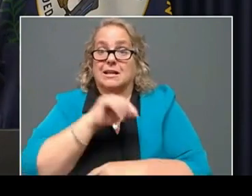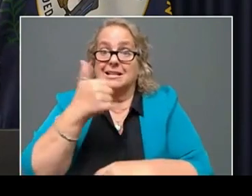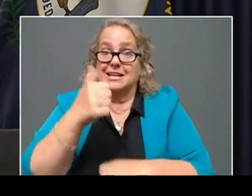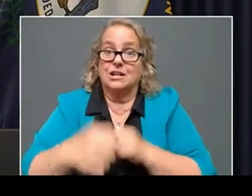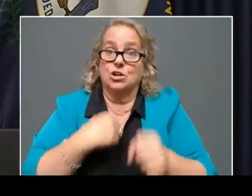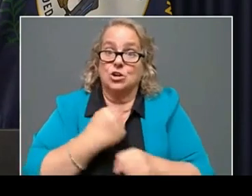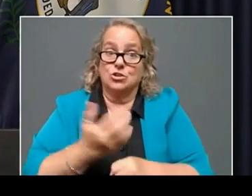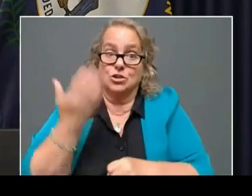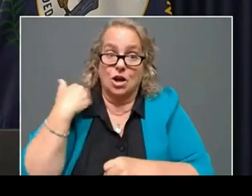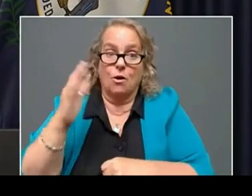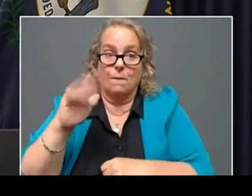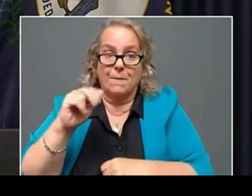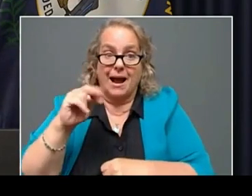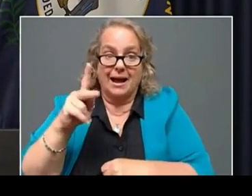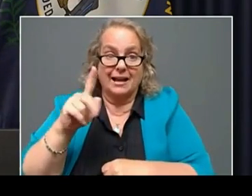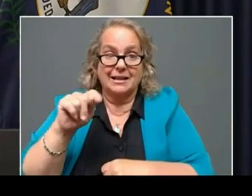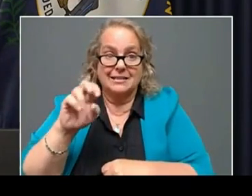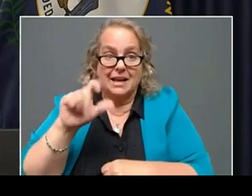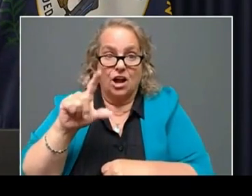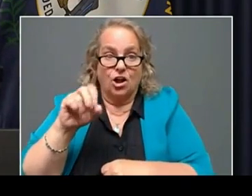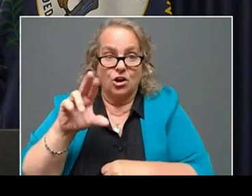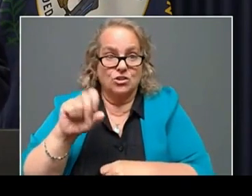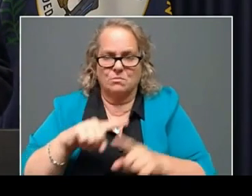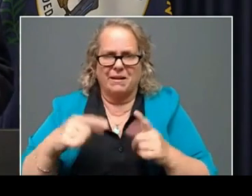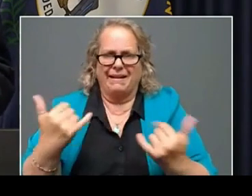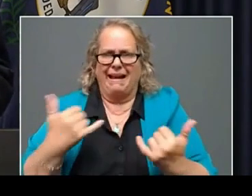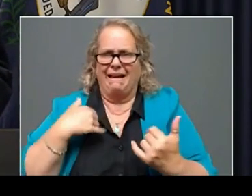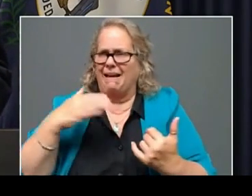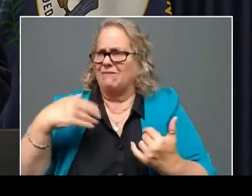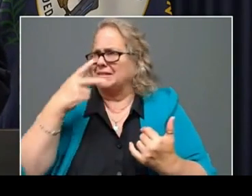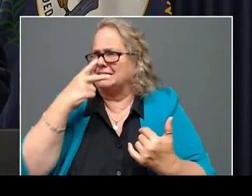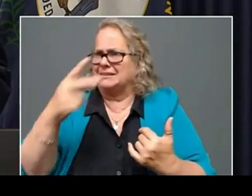not sure the last time I saw a bank teller. Um so if you think about those,